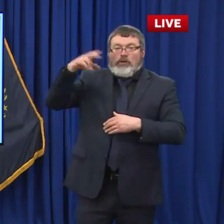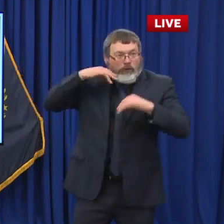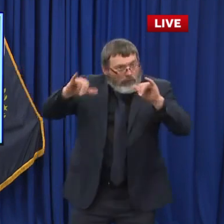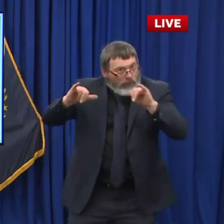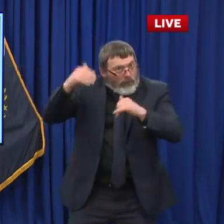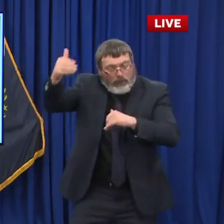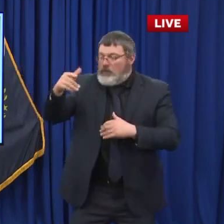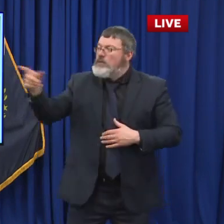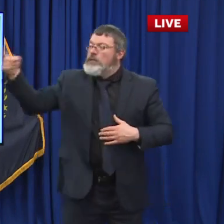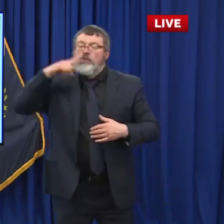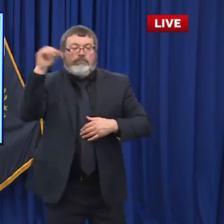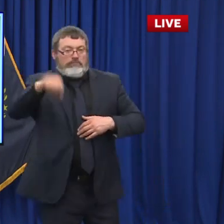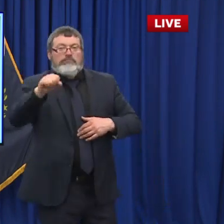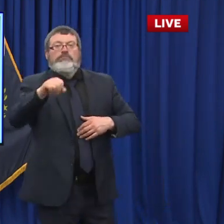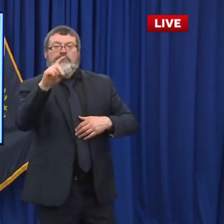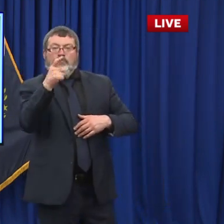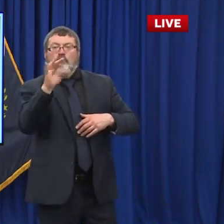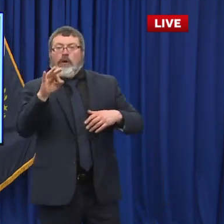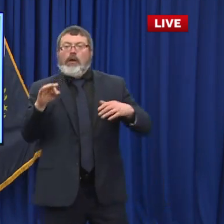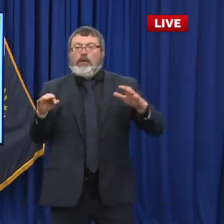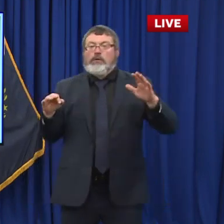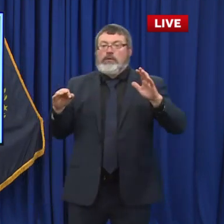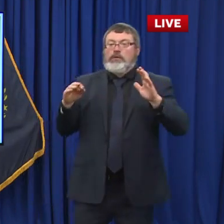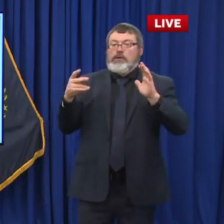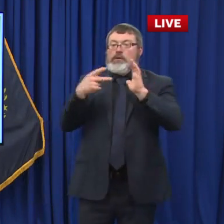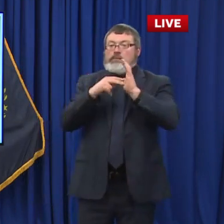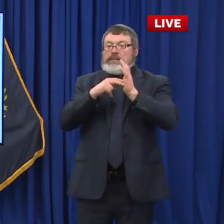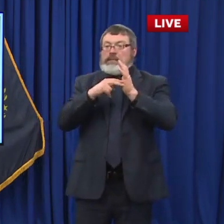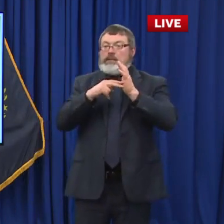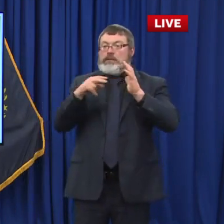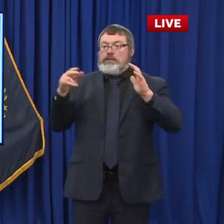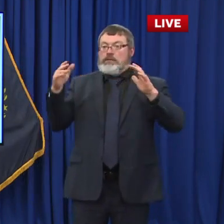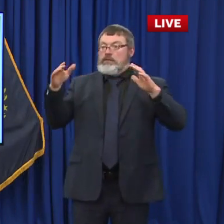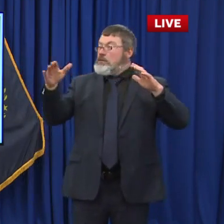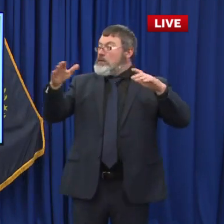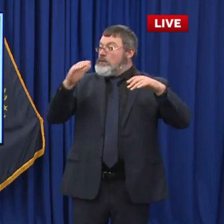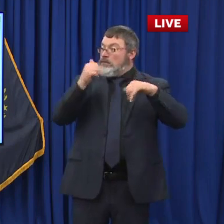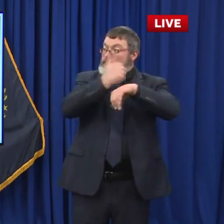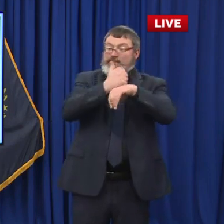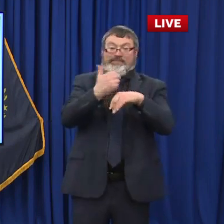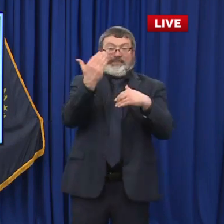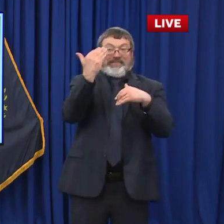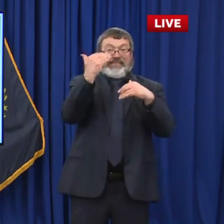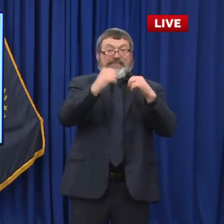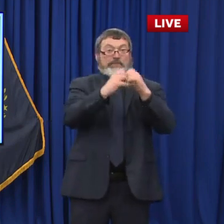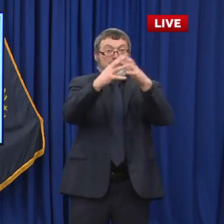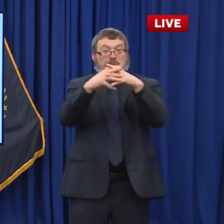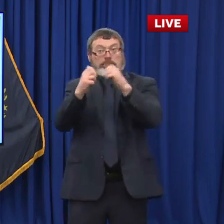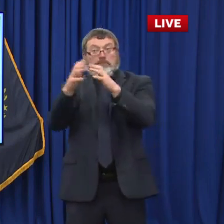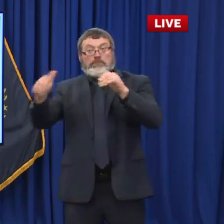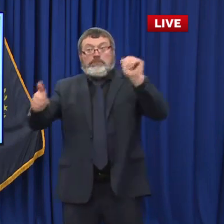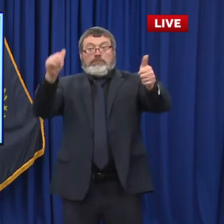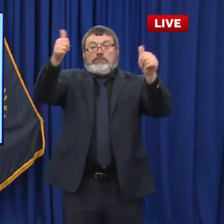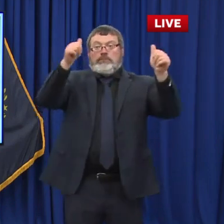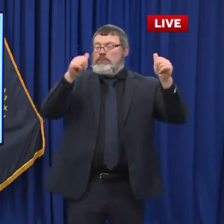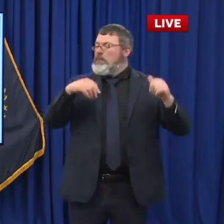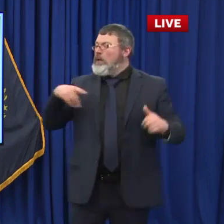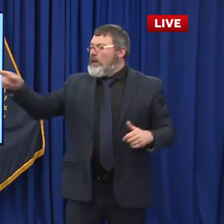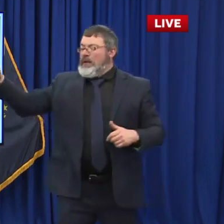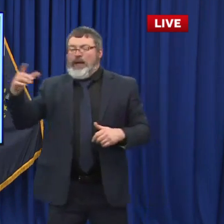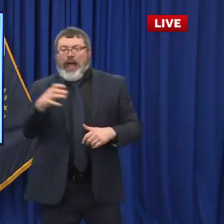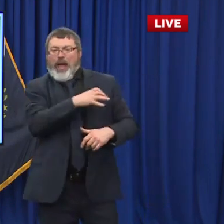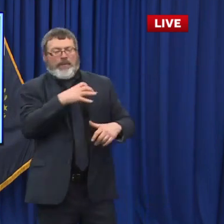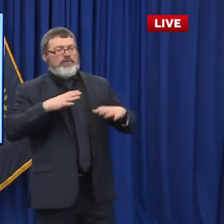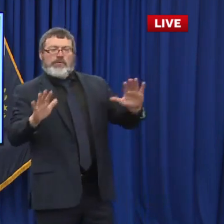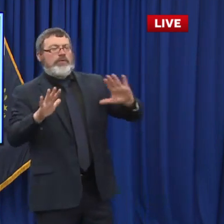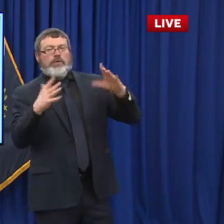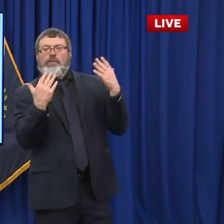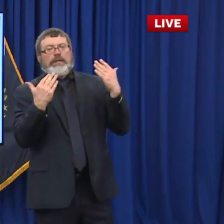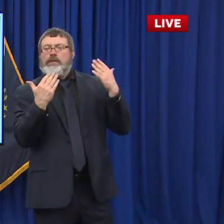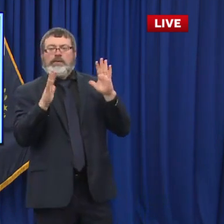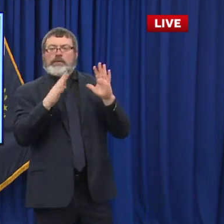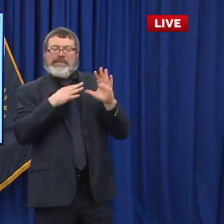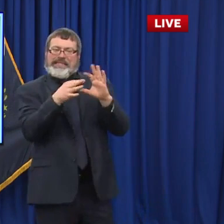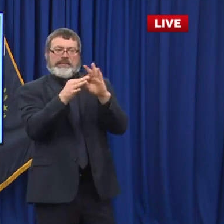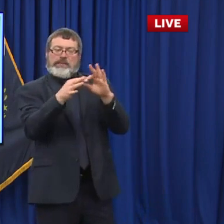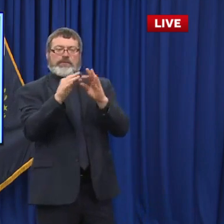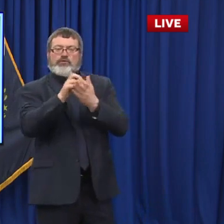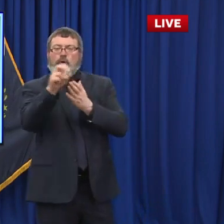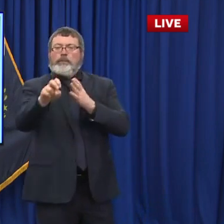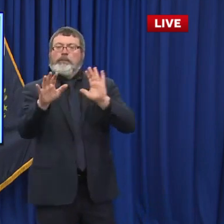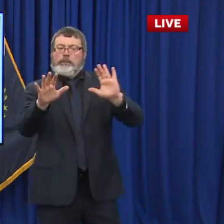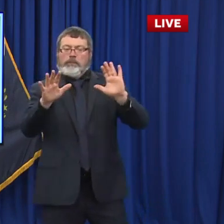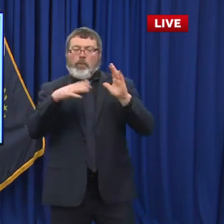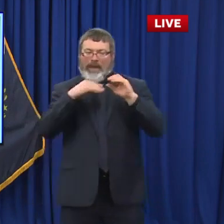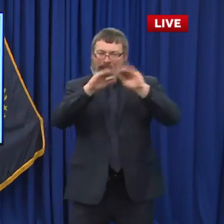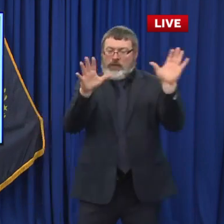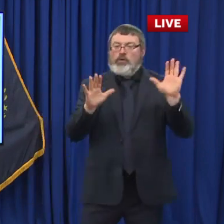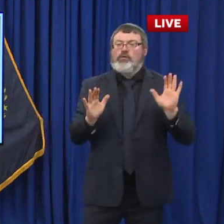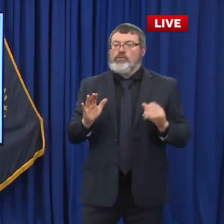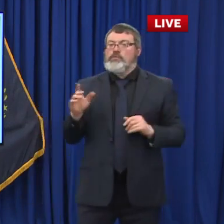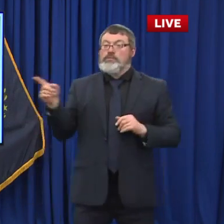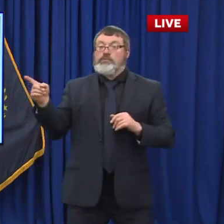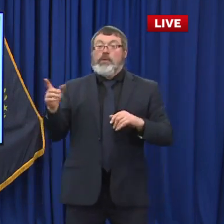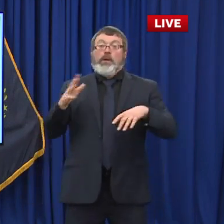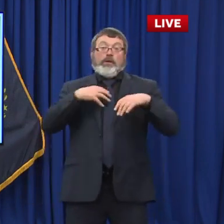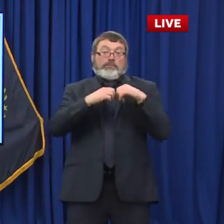I DIDN’T KNOW IS THAT SOON EITHER?